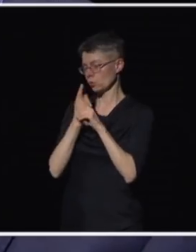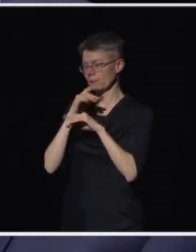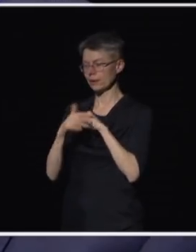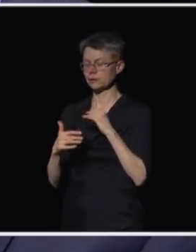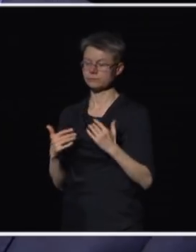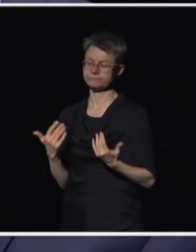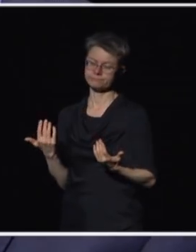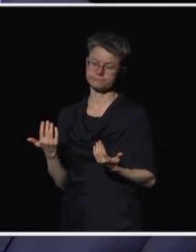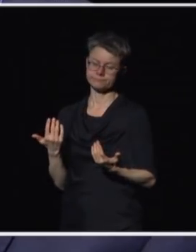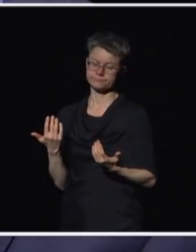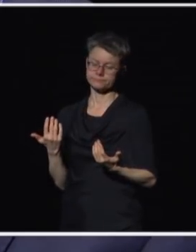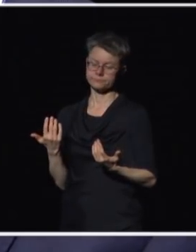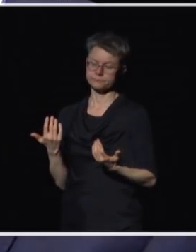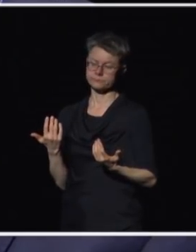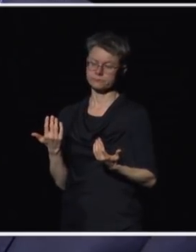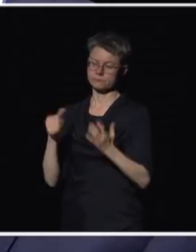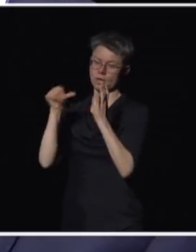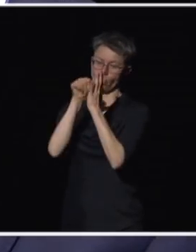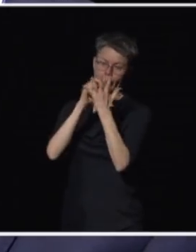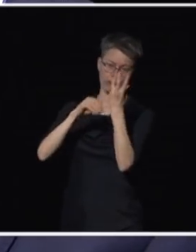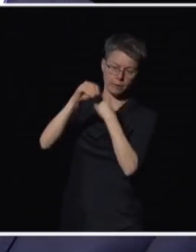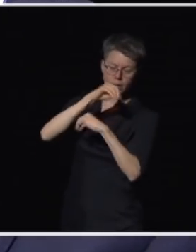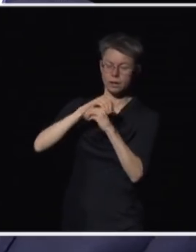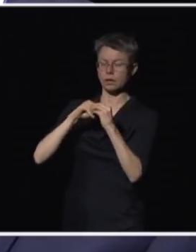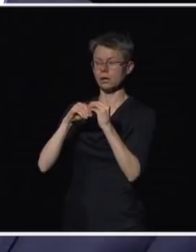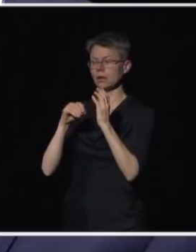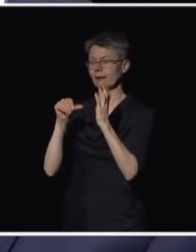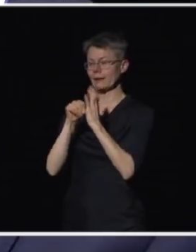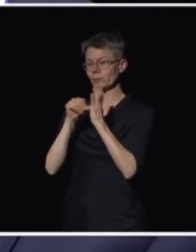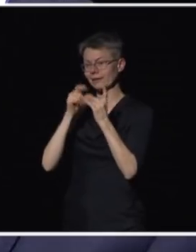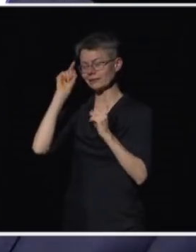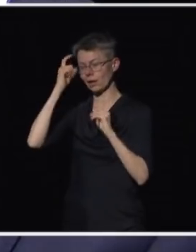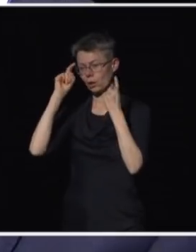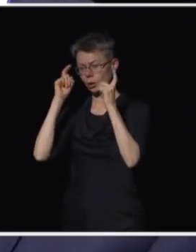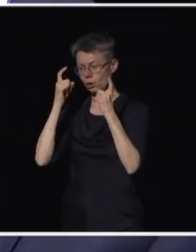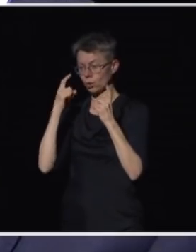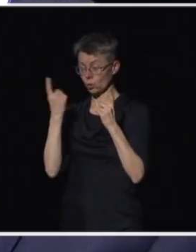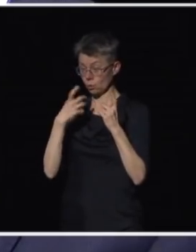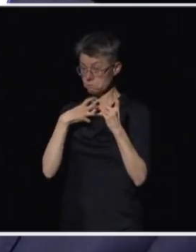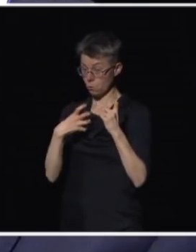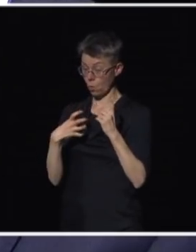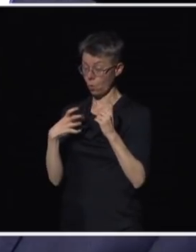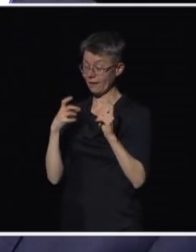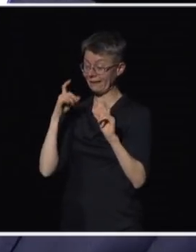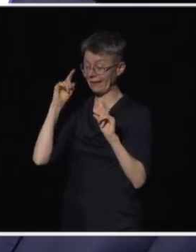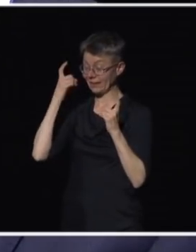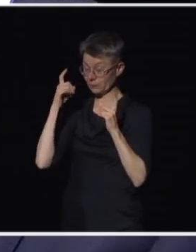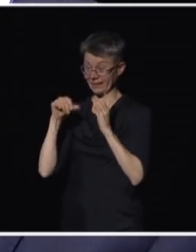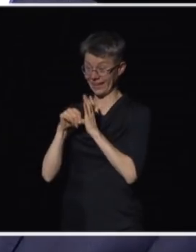you know, the economy, economic anxiety. Who has been more economically anxious than black people in America?